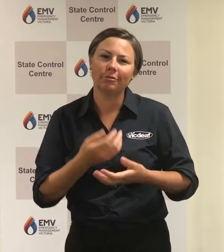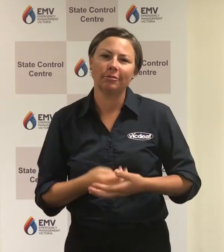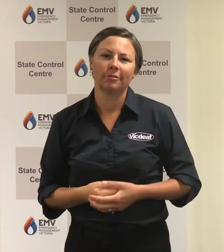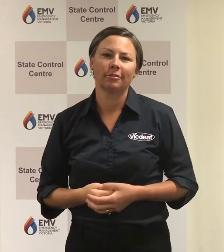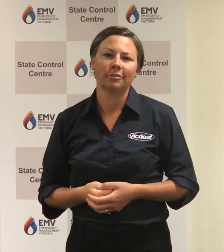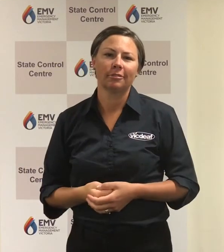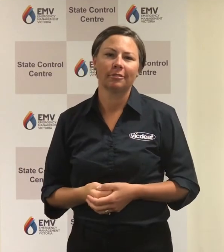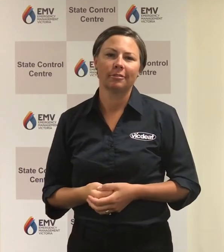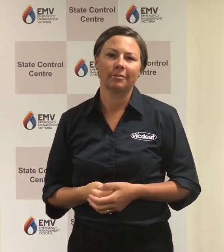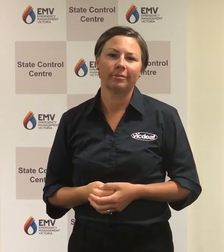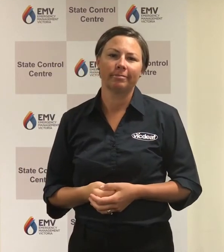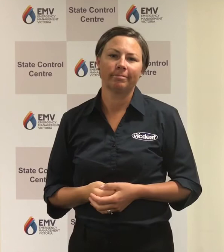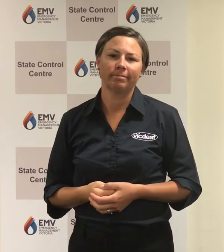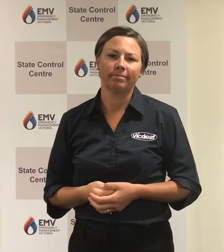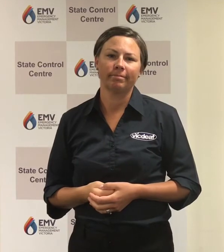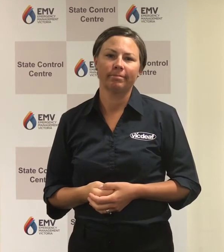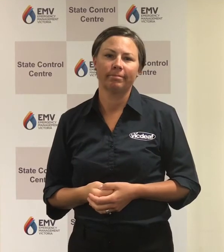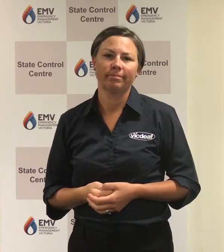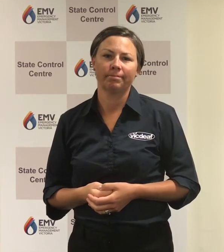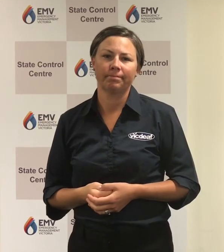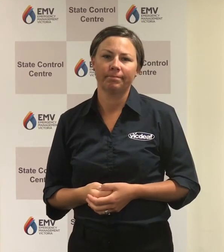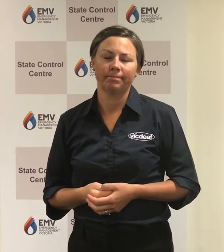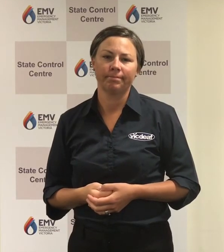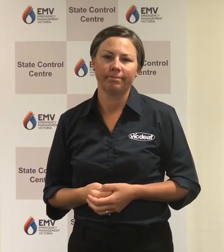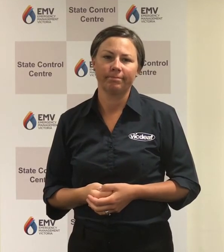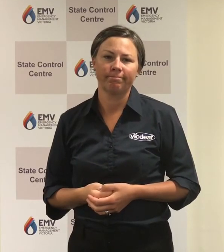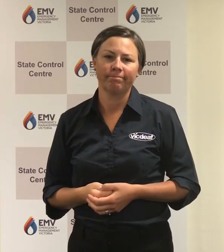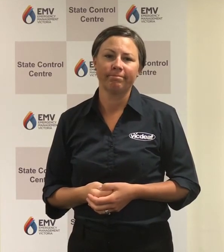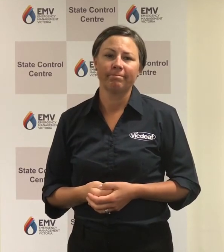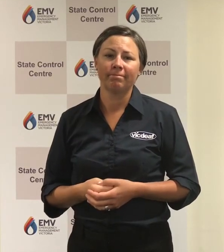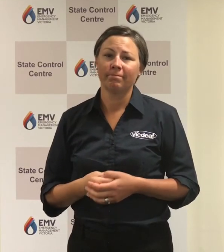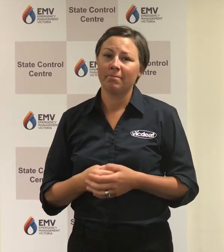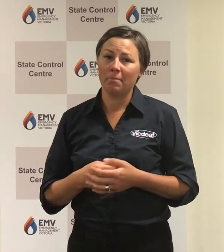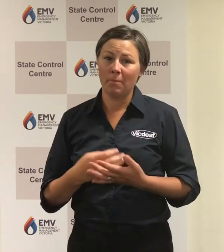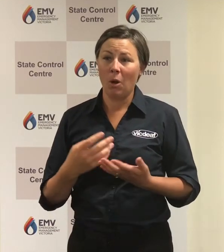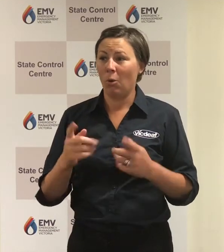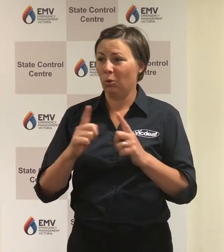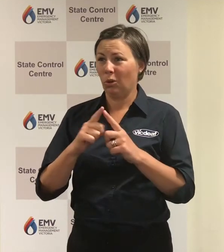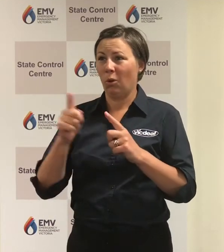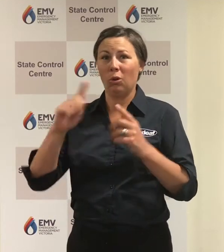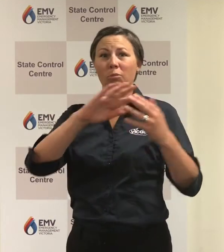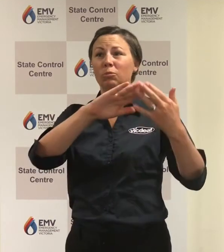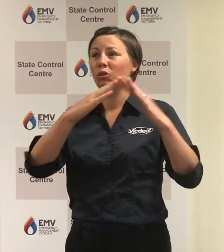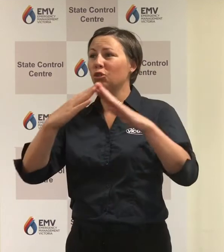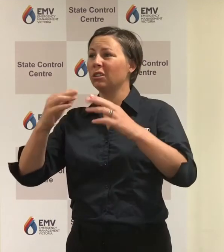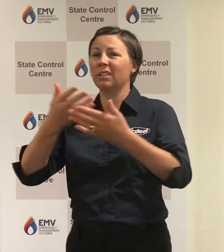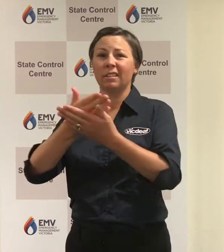Be really aware of how much care and support there is in the community that outweighs those